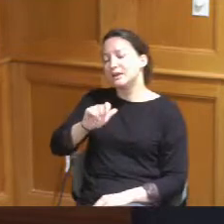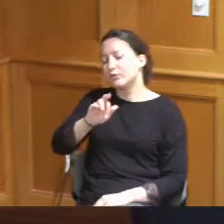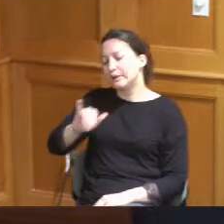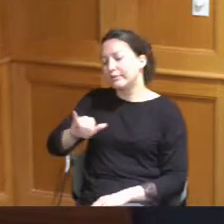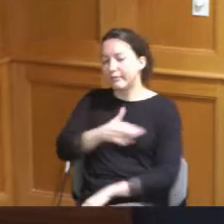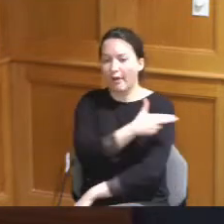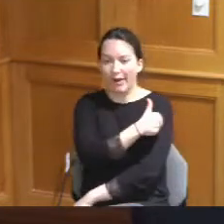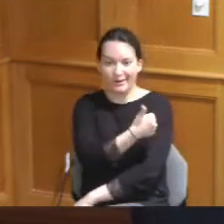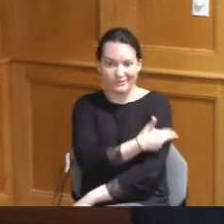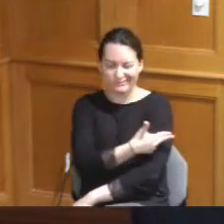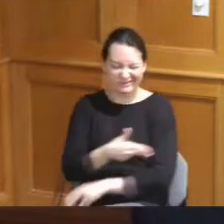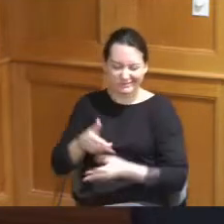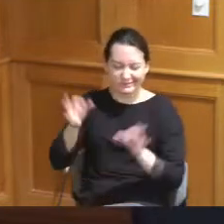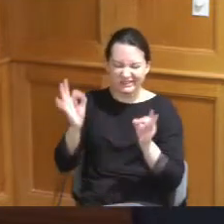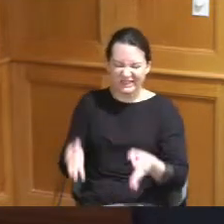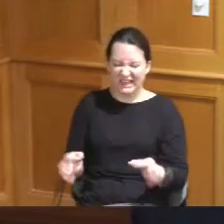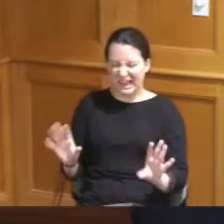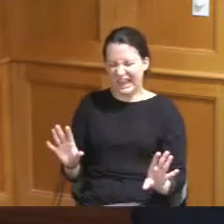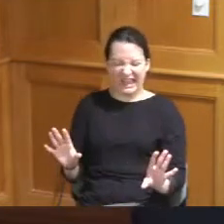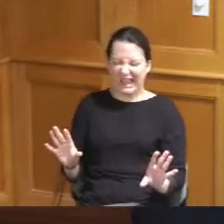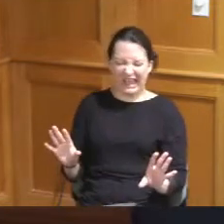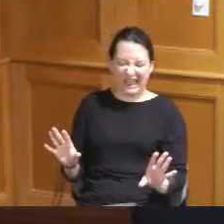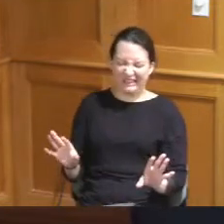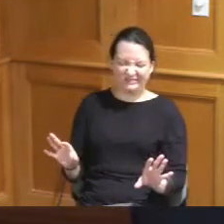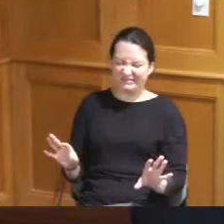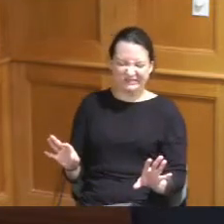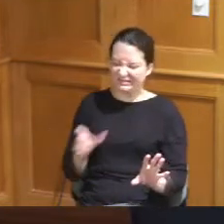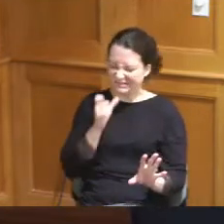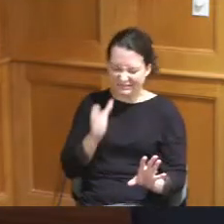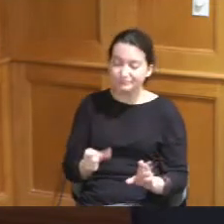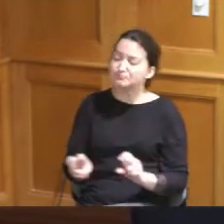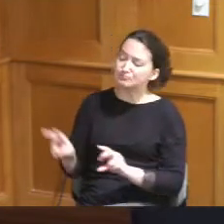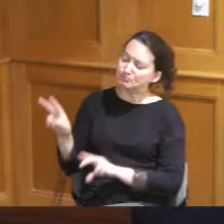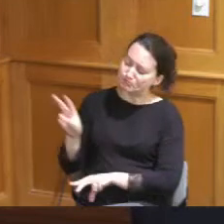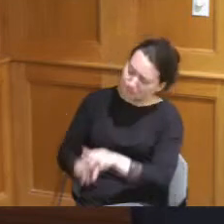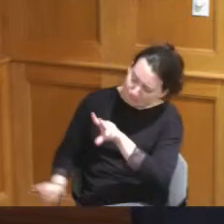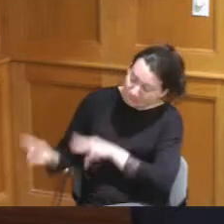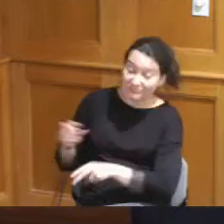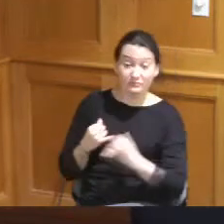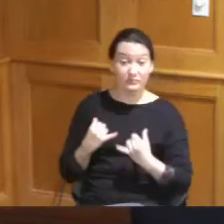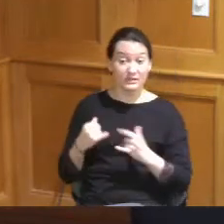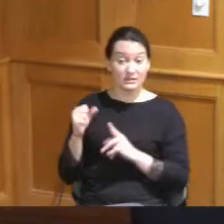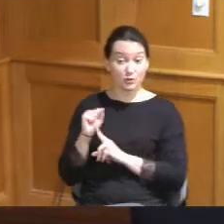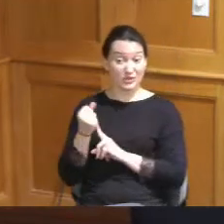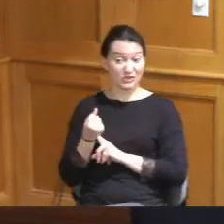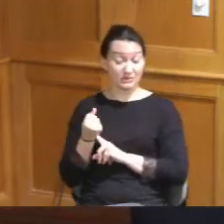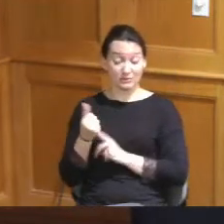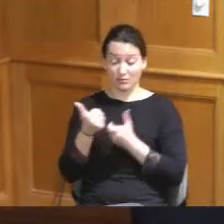it after a lot of evaluation but we did look at it so in this particular case the Administration put